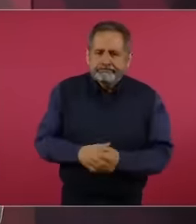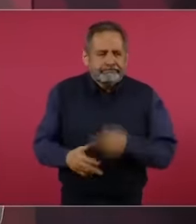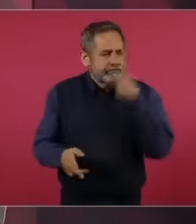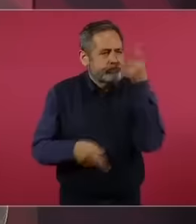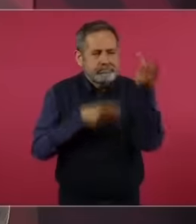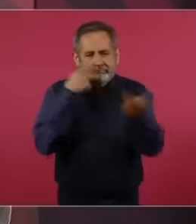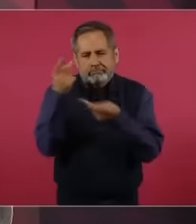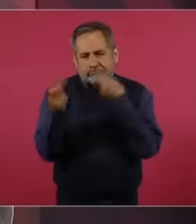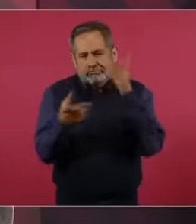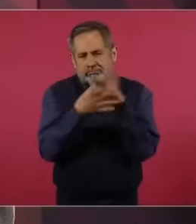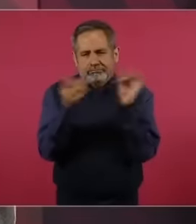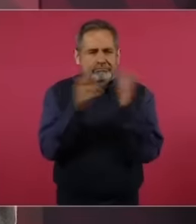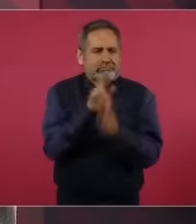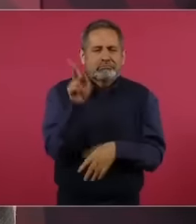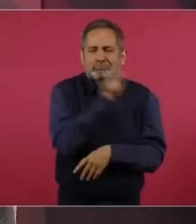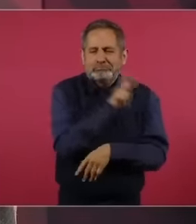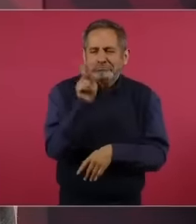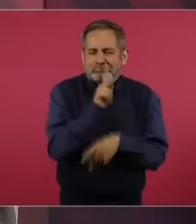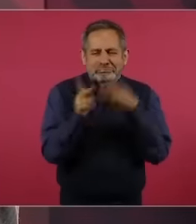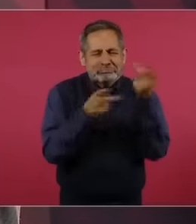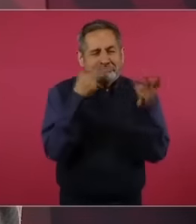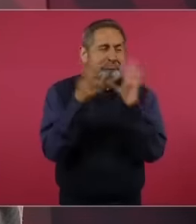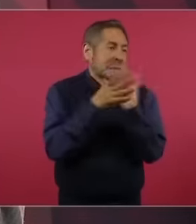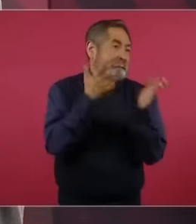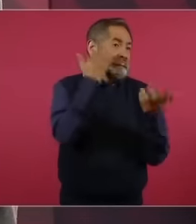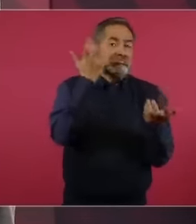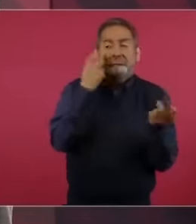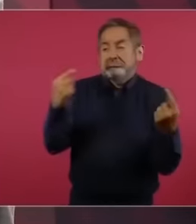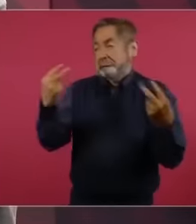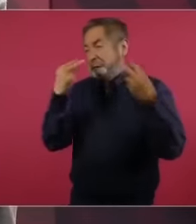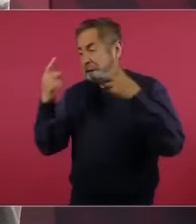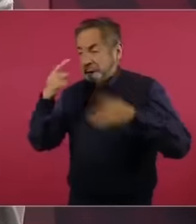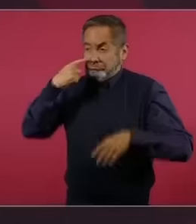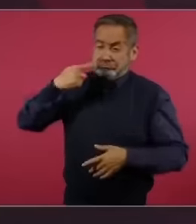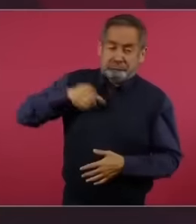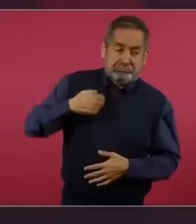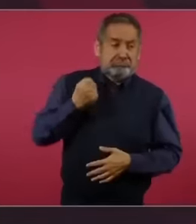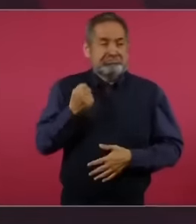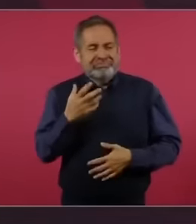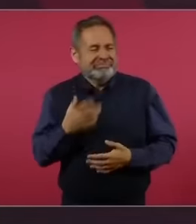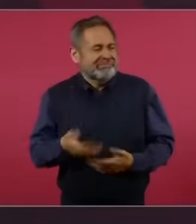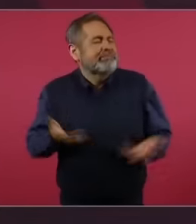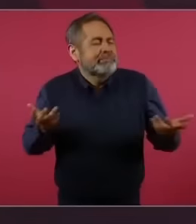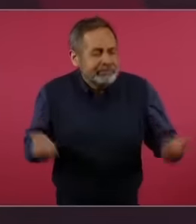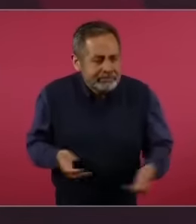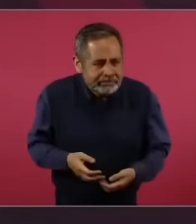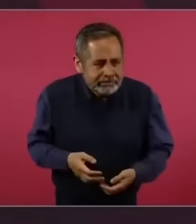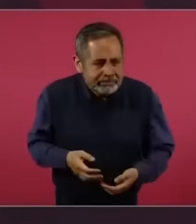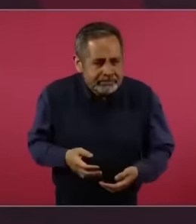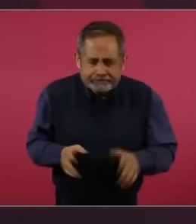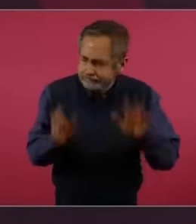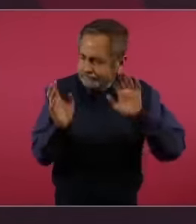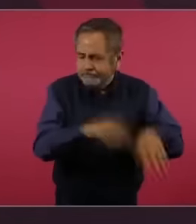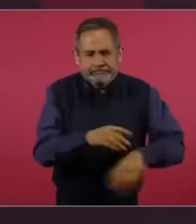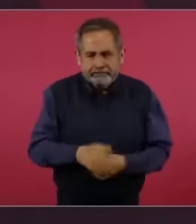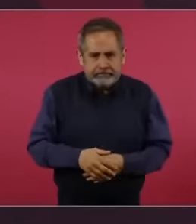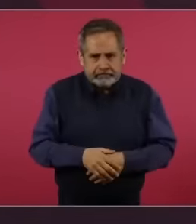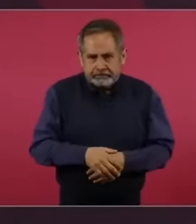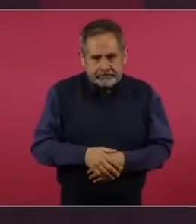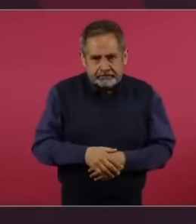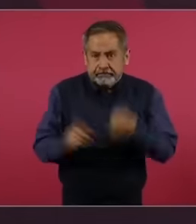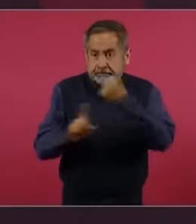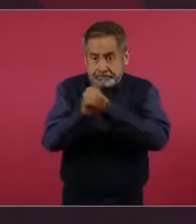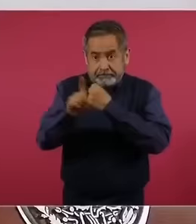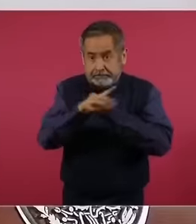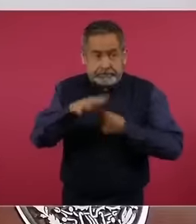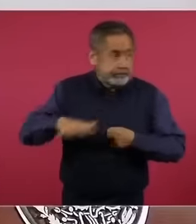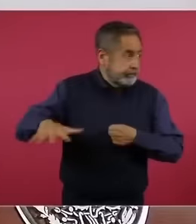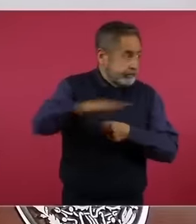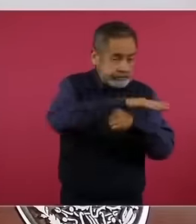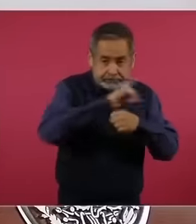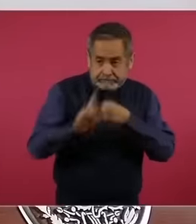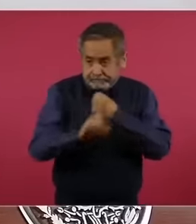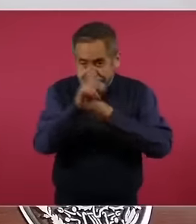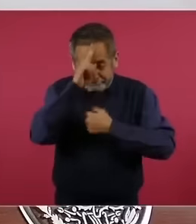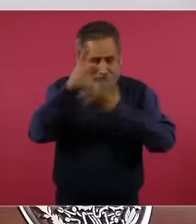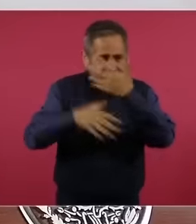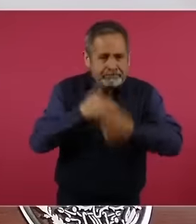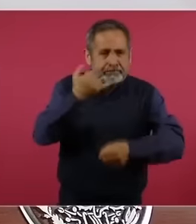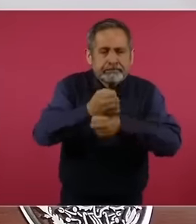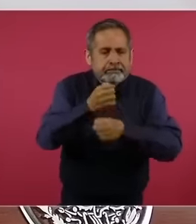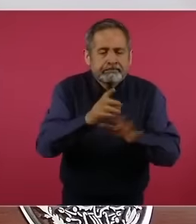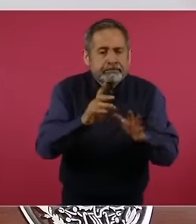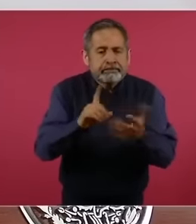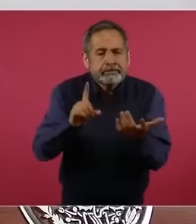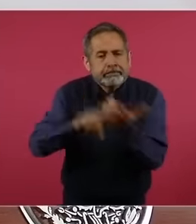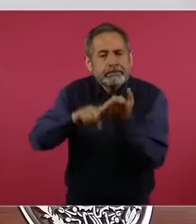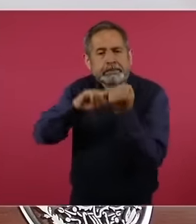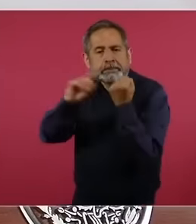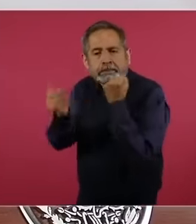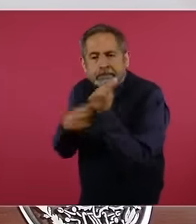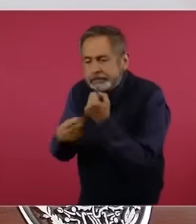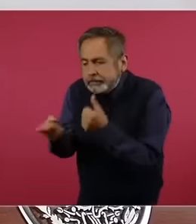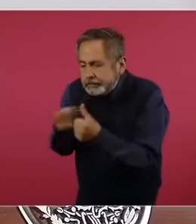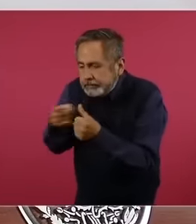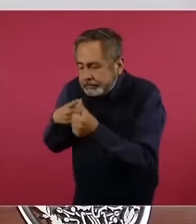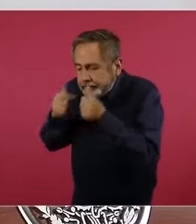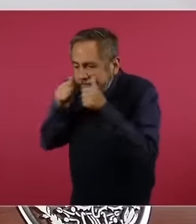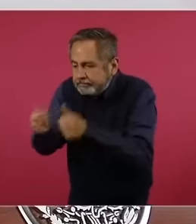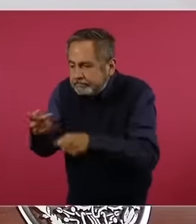nonsense what do we do to face a problem such as insecurity if we do not address the causes if